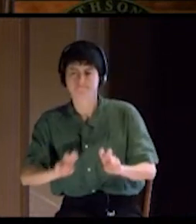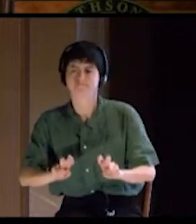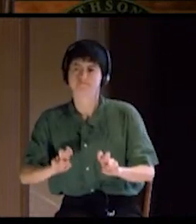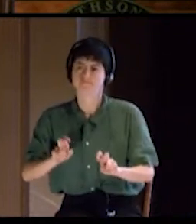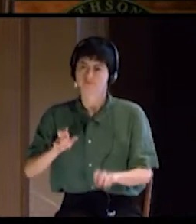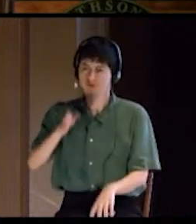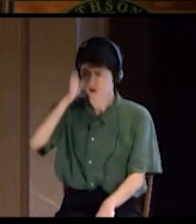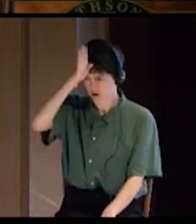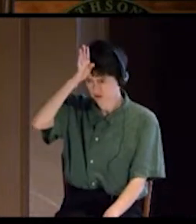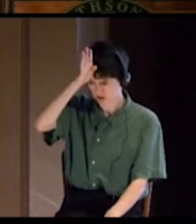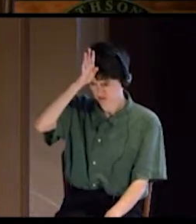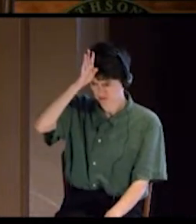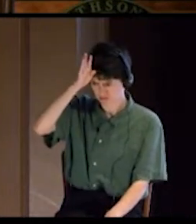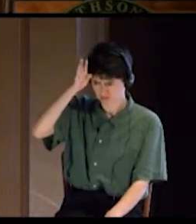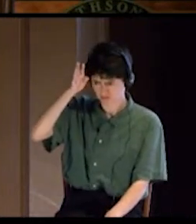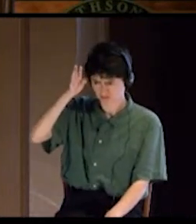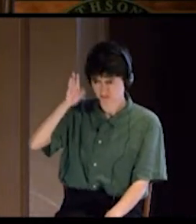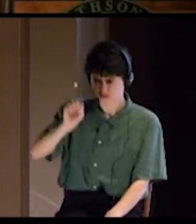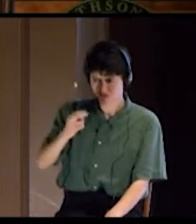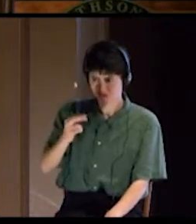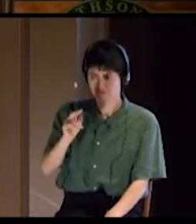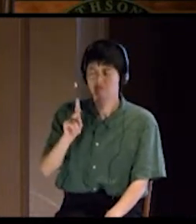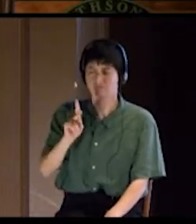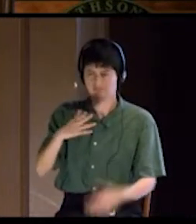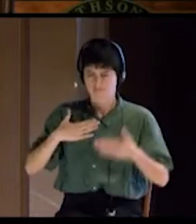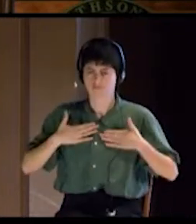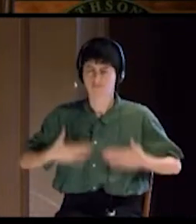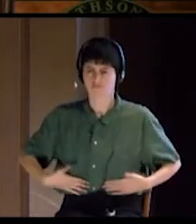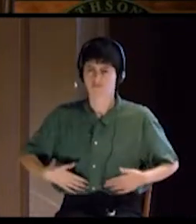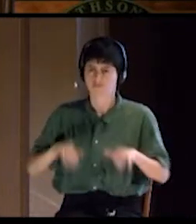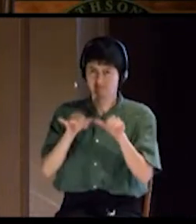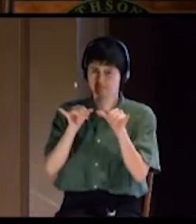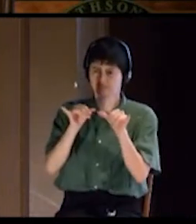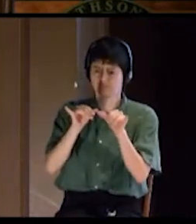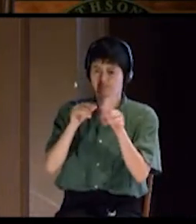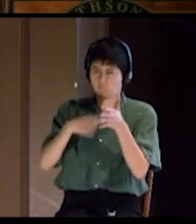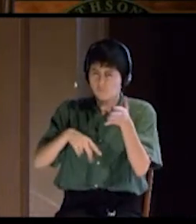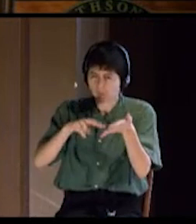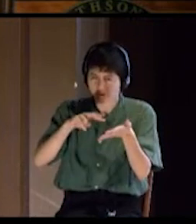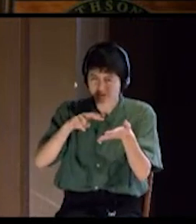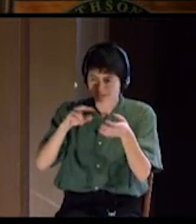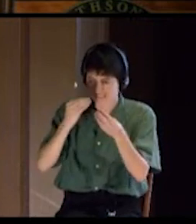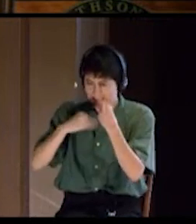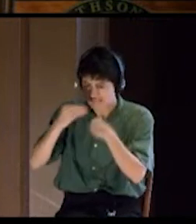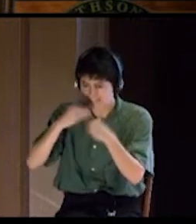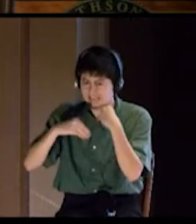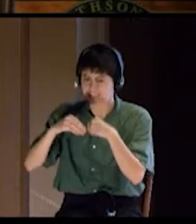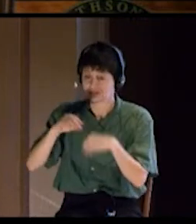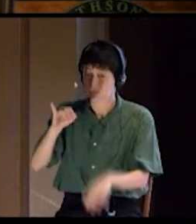And so doing just a quick equation, the maximum prey size that the shark could eat would be around 3.6 tons.